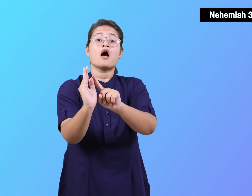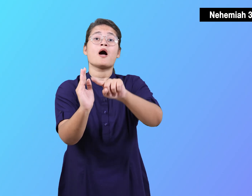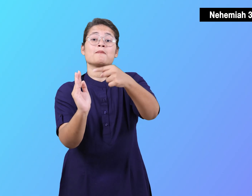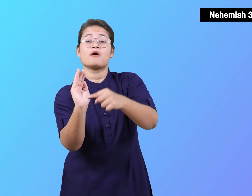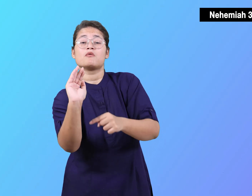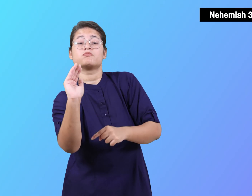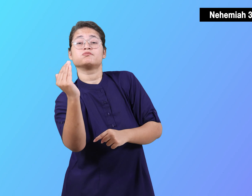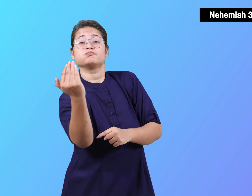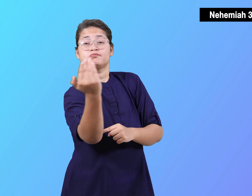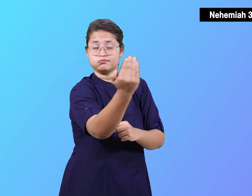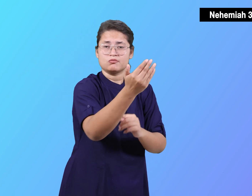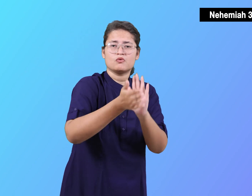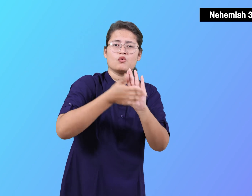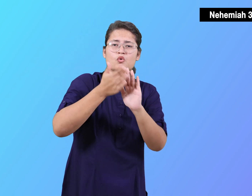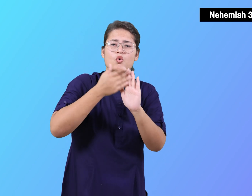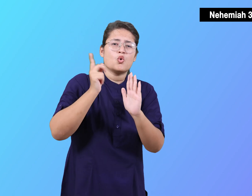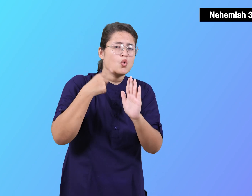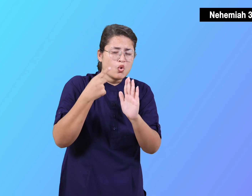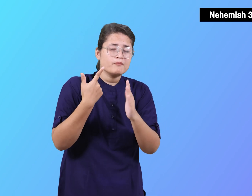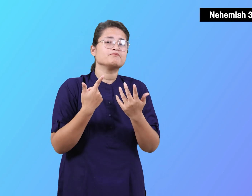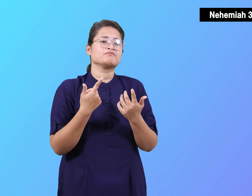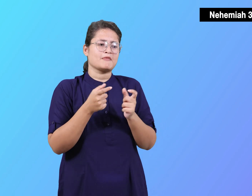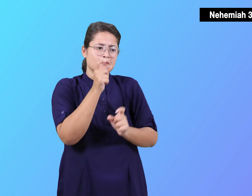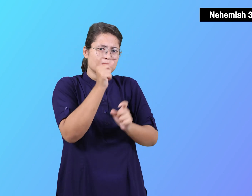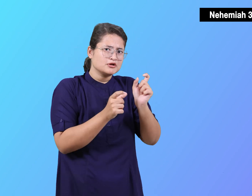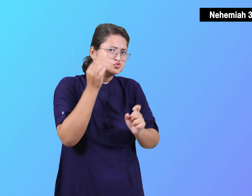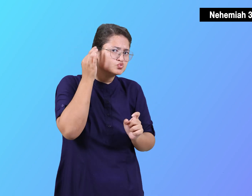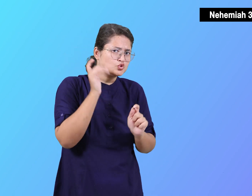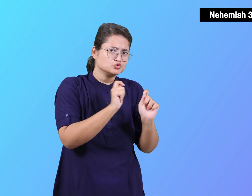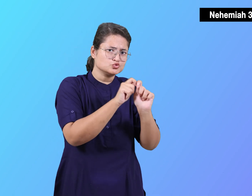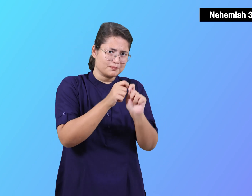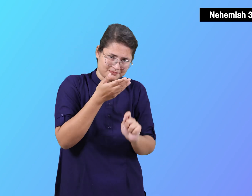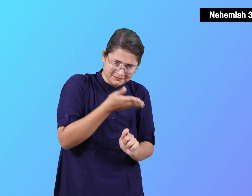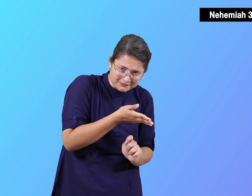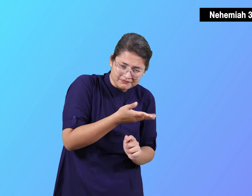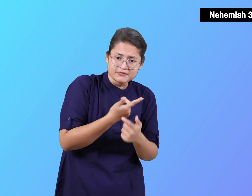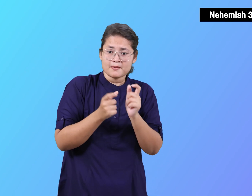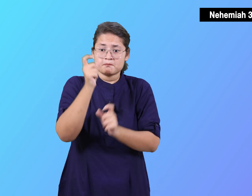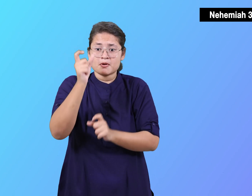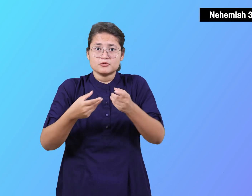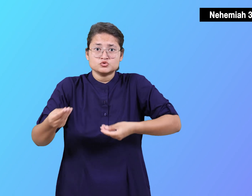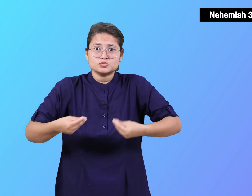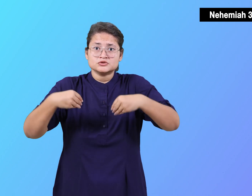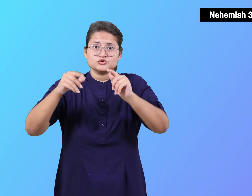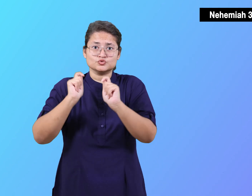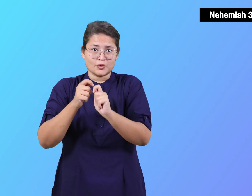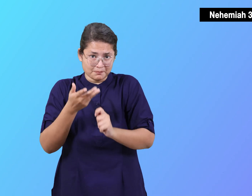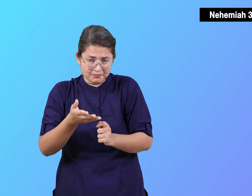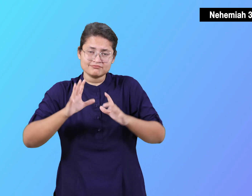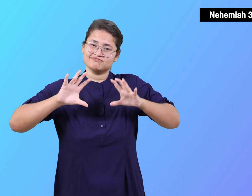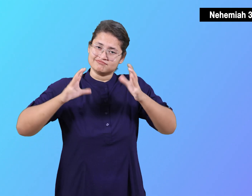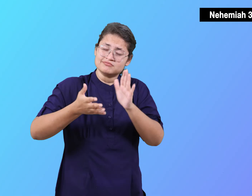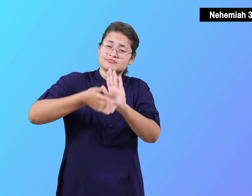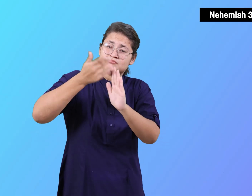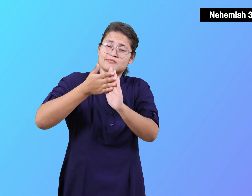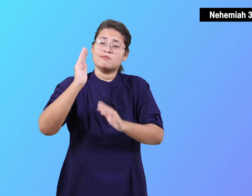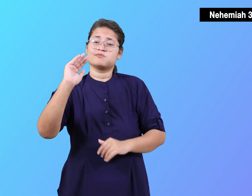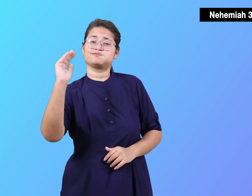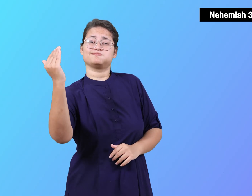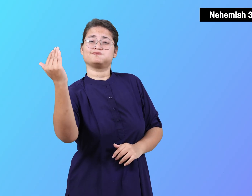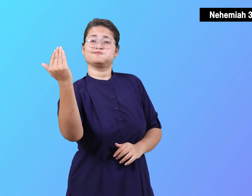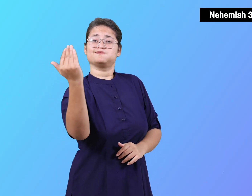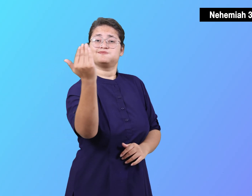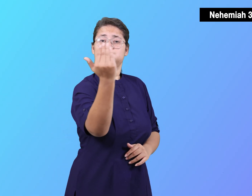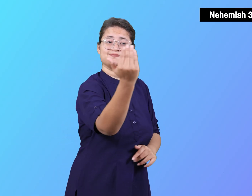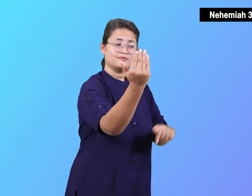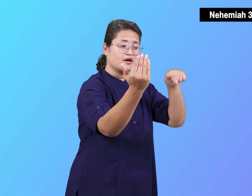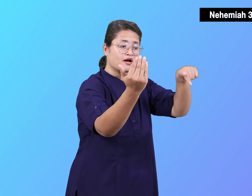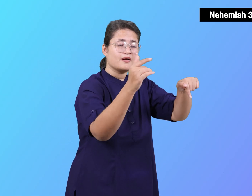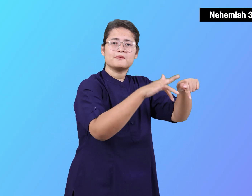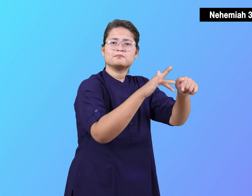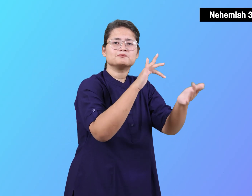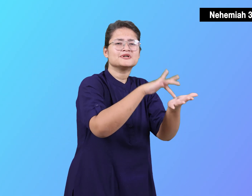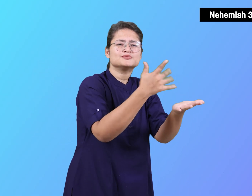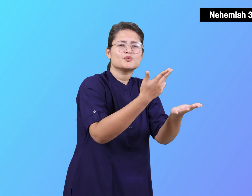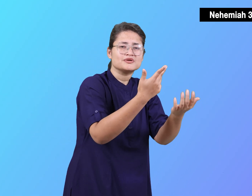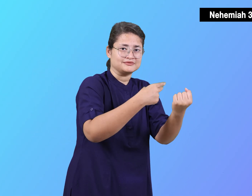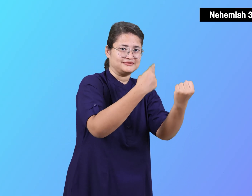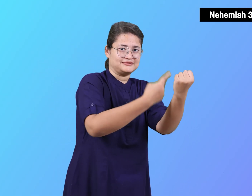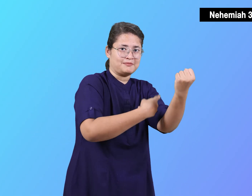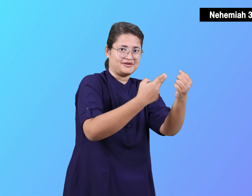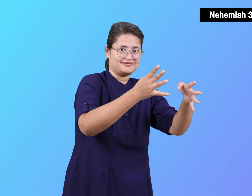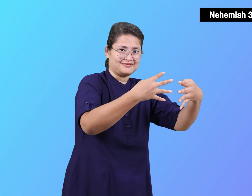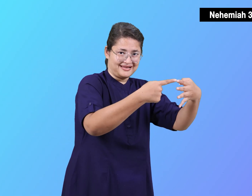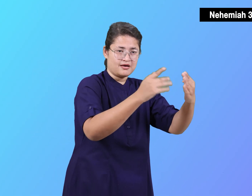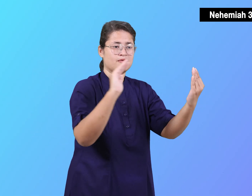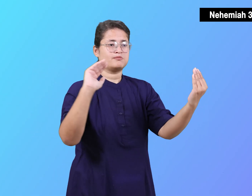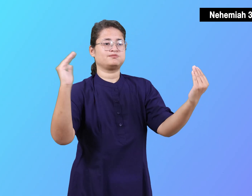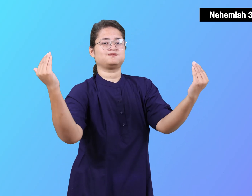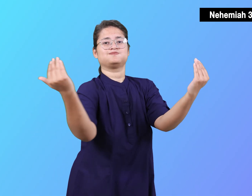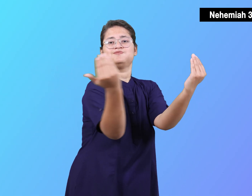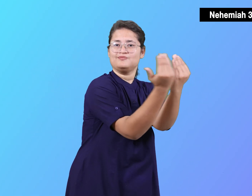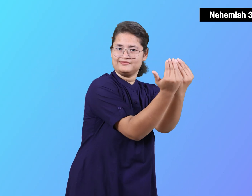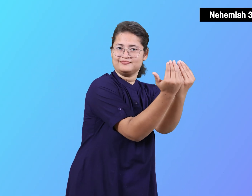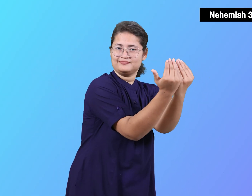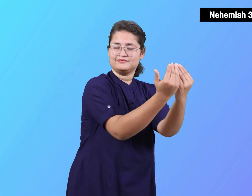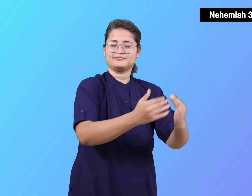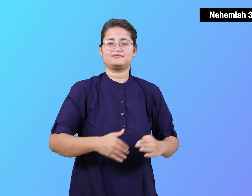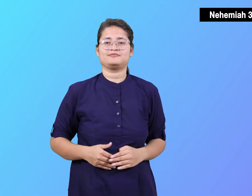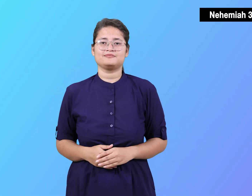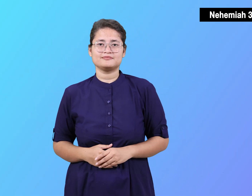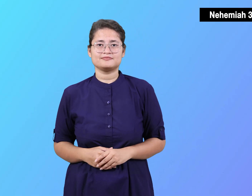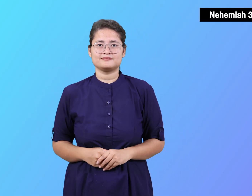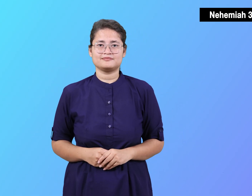The goldsmiths and the merchants repaired the section of wall from that corner to the Sheep Gate.